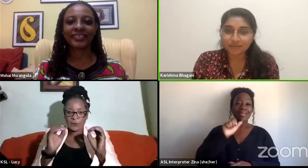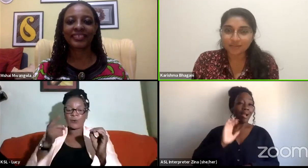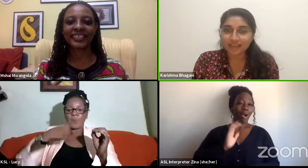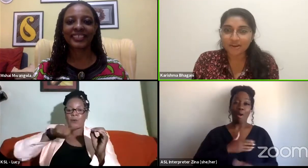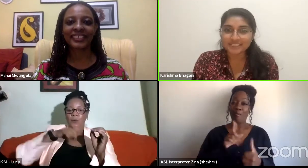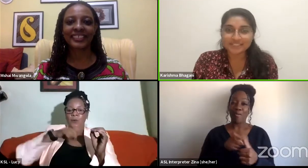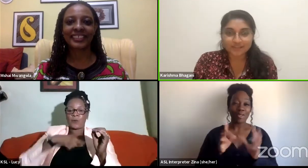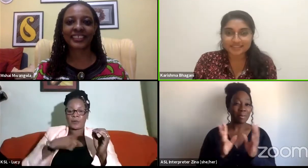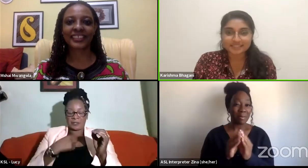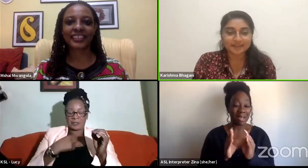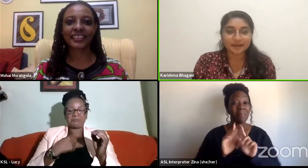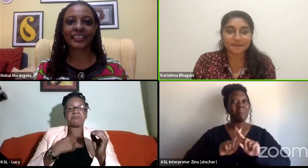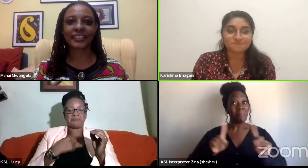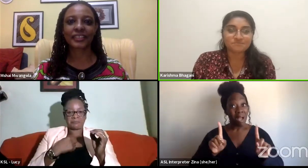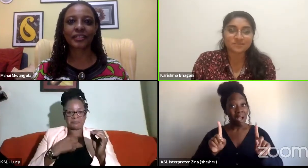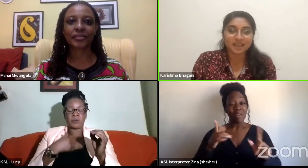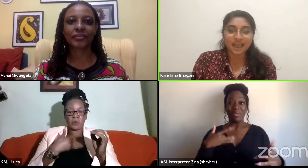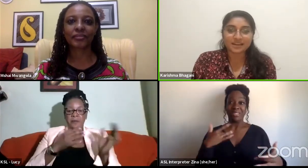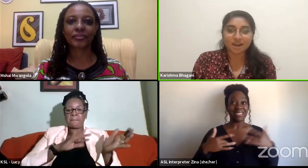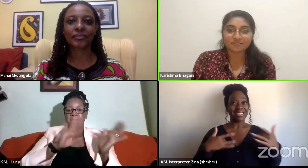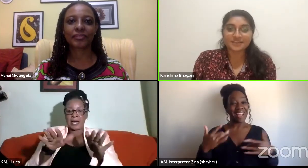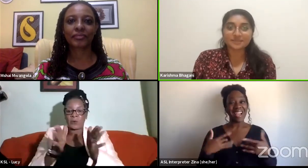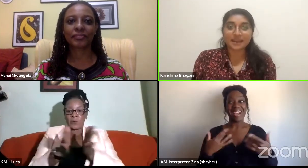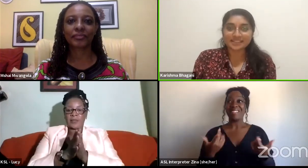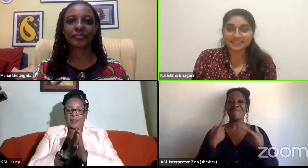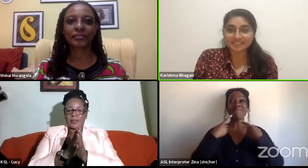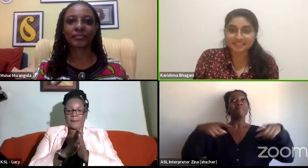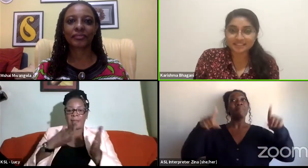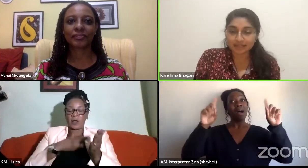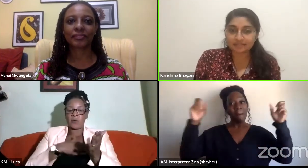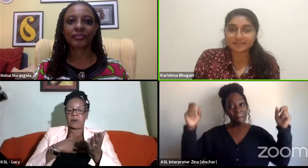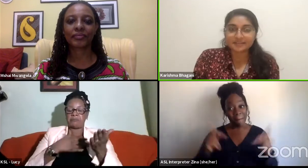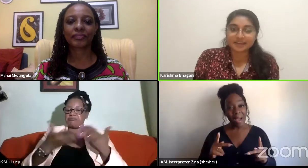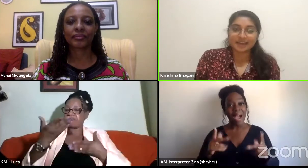with our series and our first panelist this year.